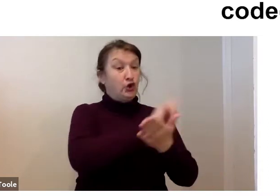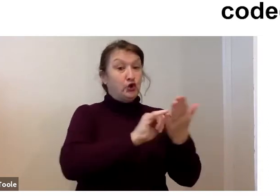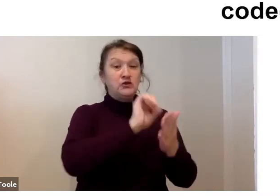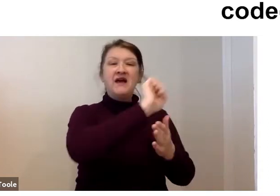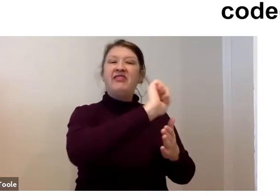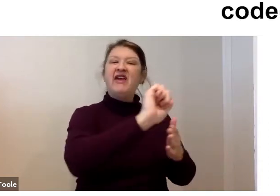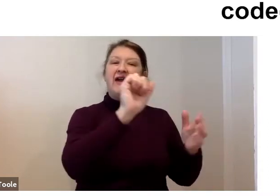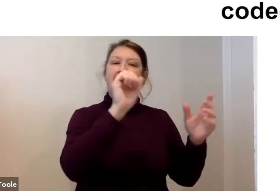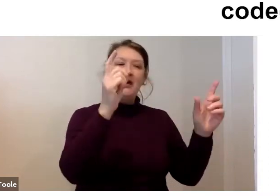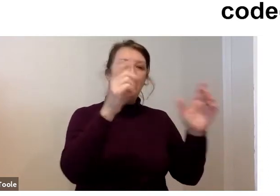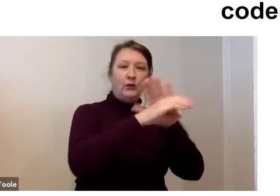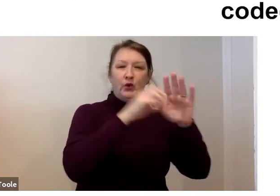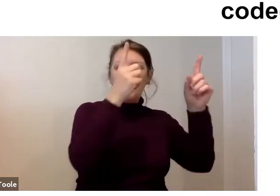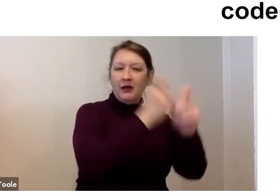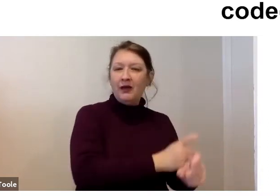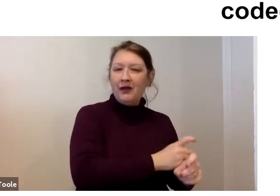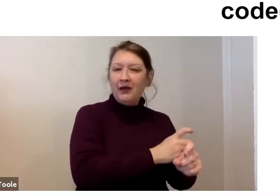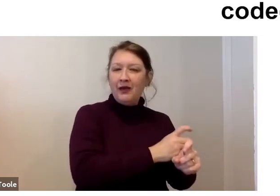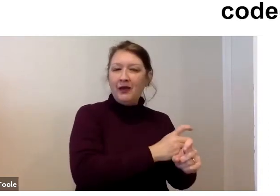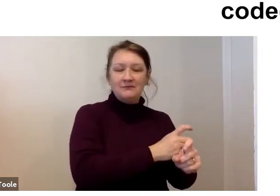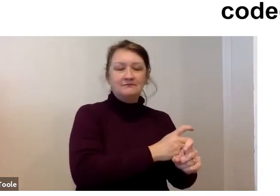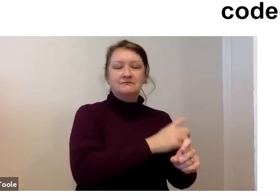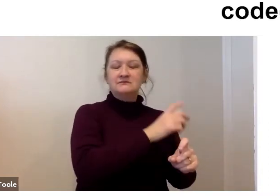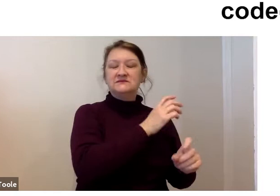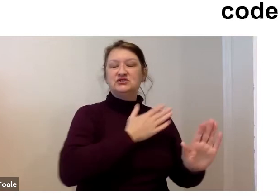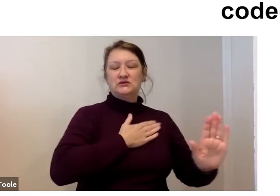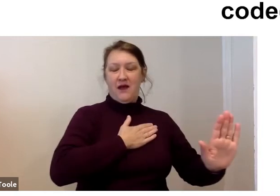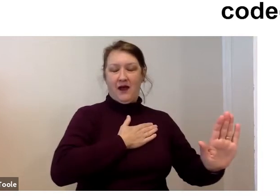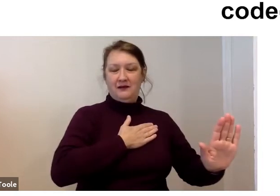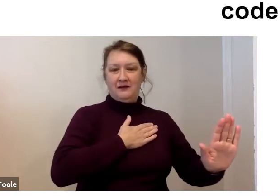interestingly. I am not sure why but I have read that.